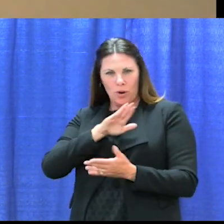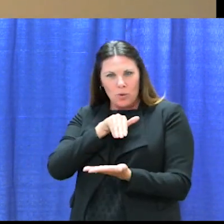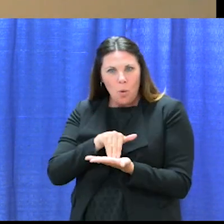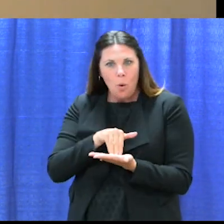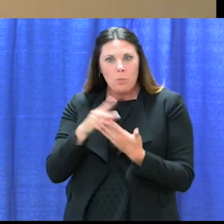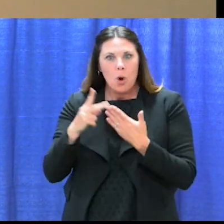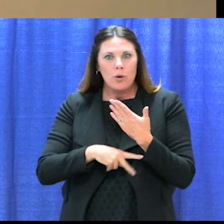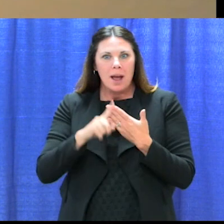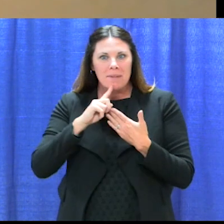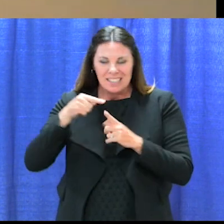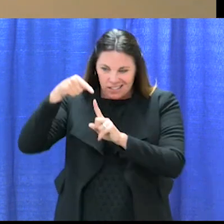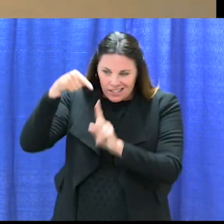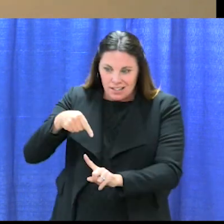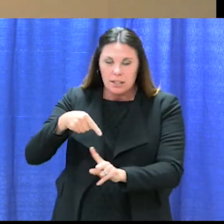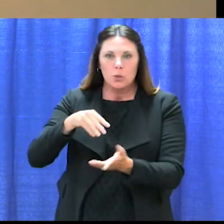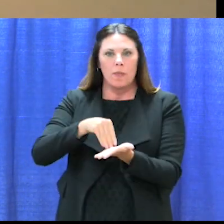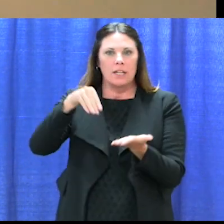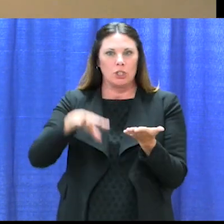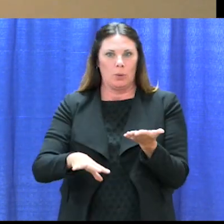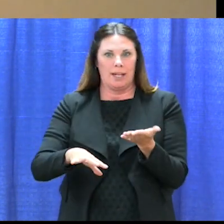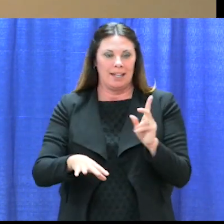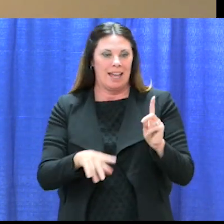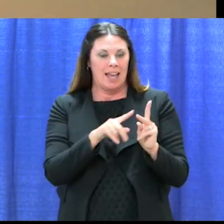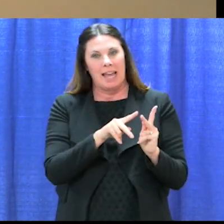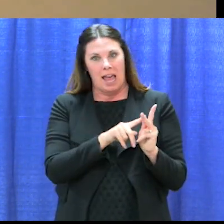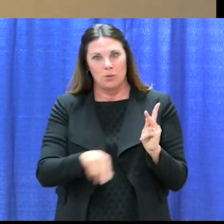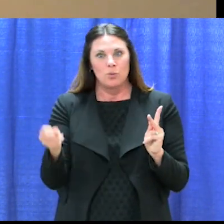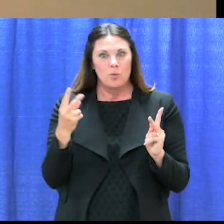K through12 low income students in our footprint.